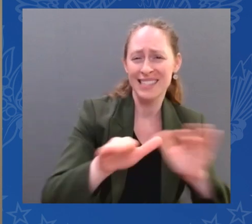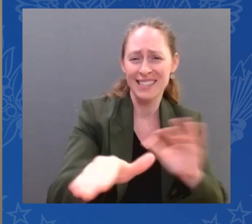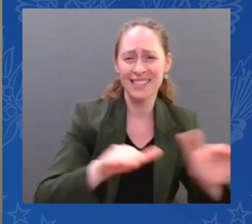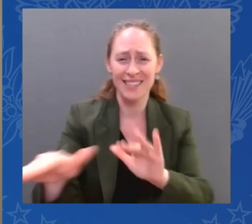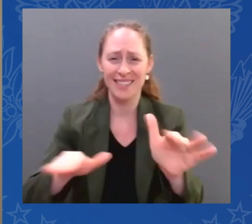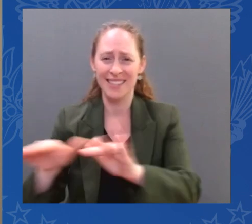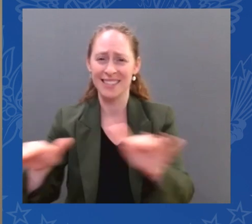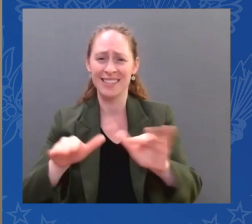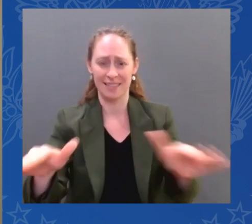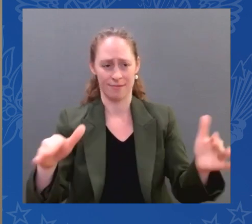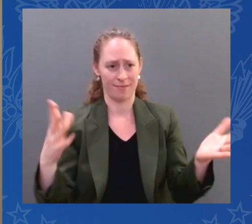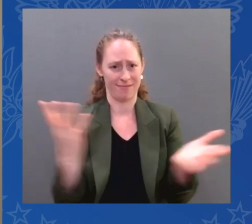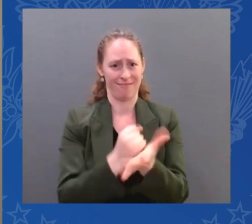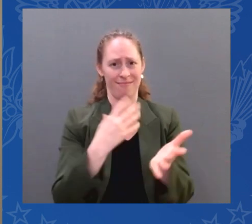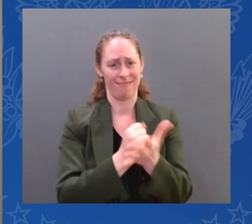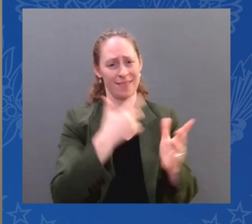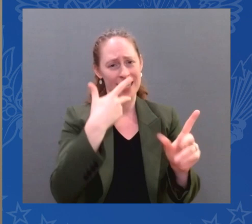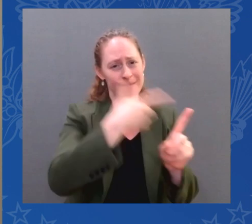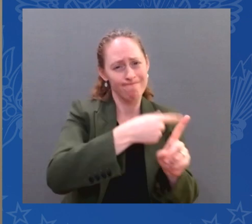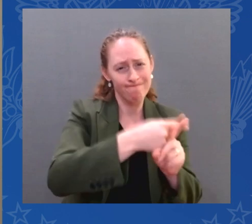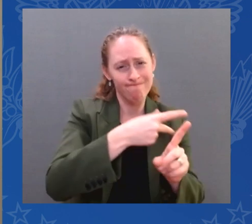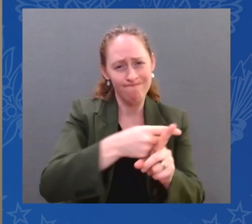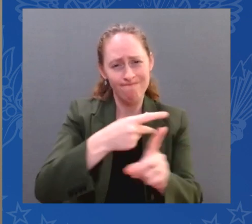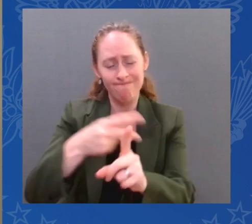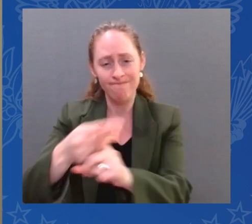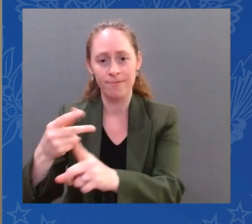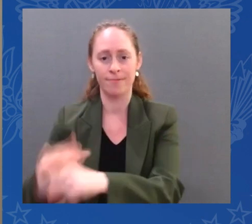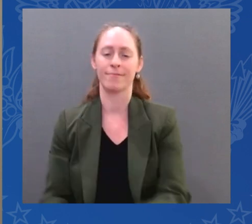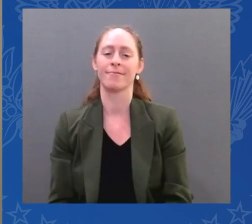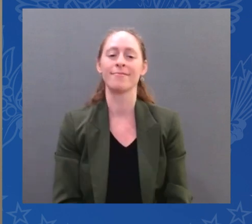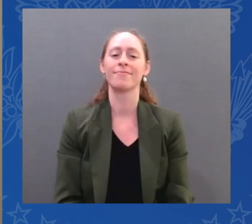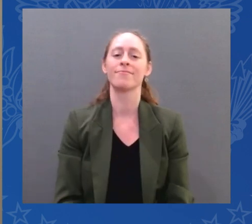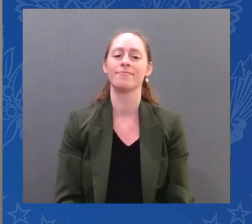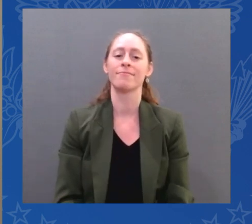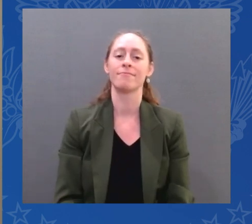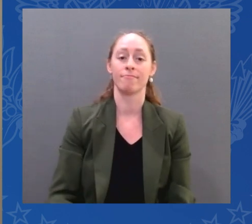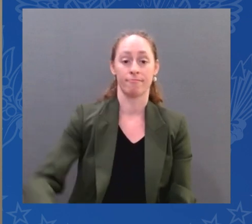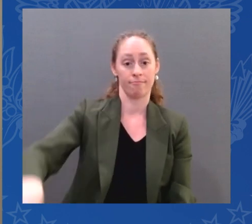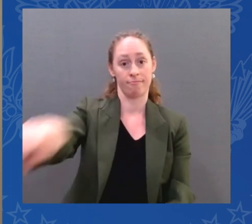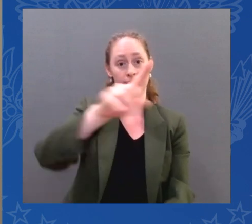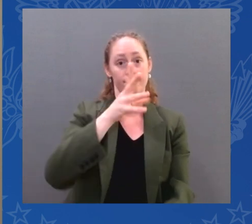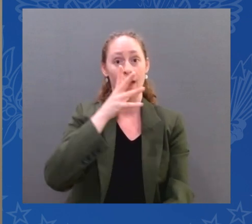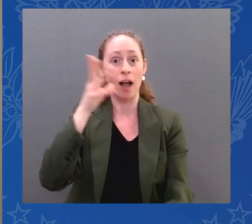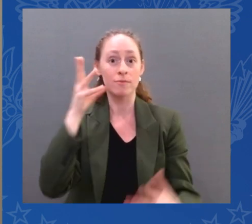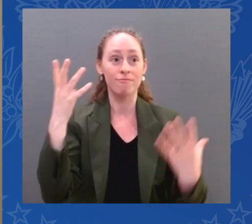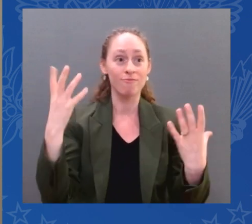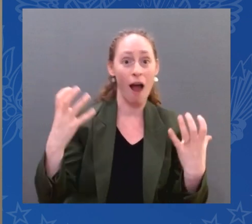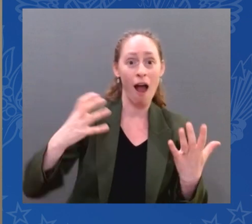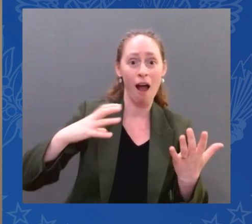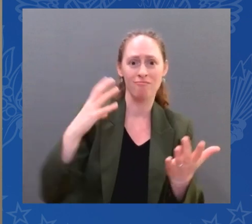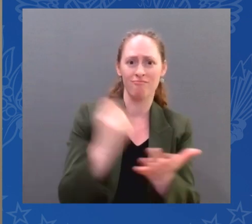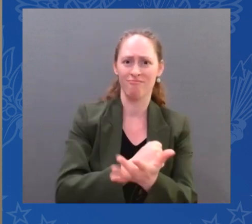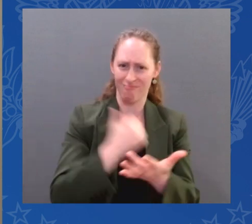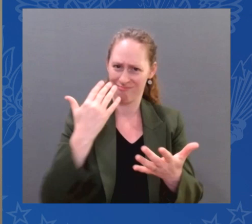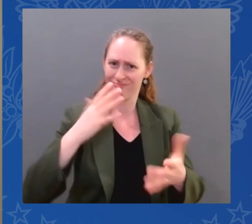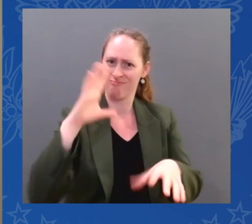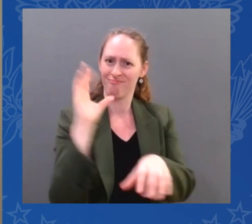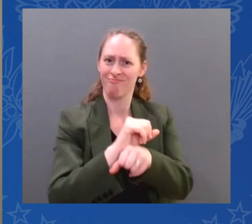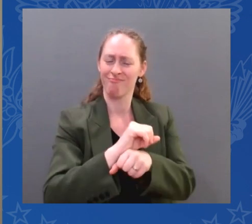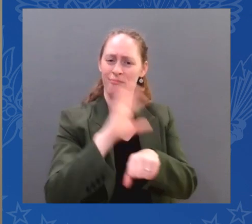Parents will soon be able to start scheduling an appointment and addressing vaccines at pediatricians' offices, children's hospitals.